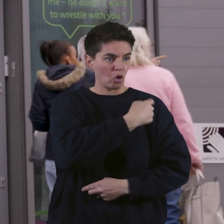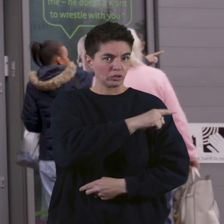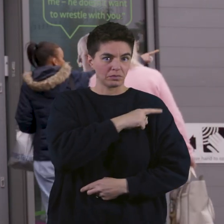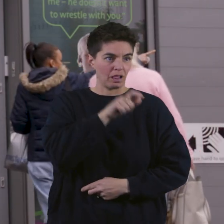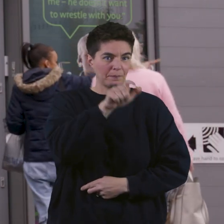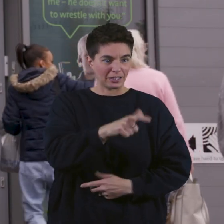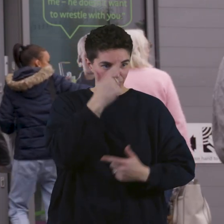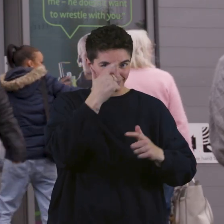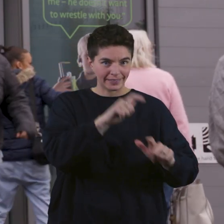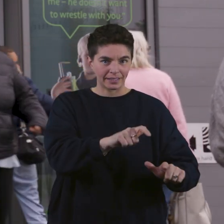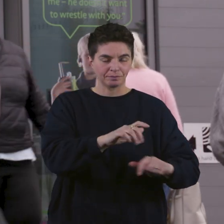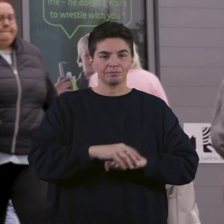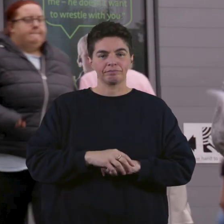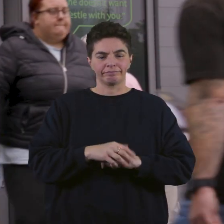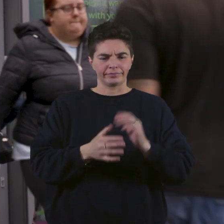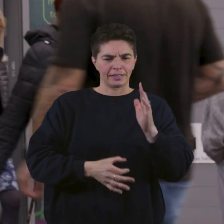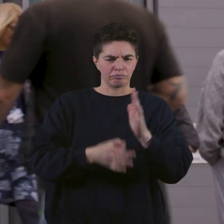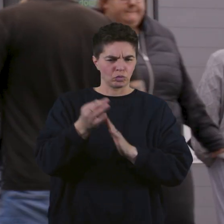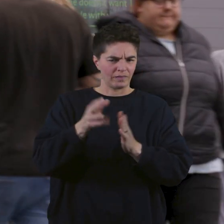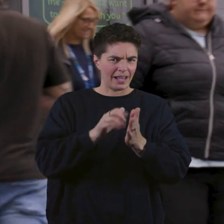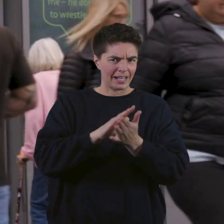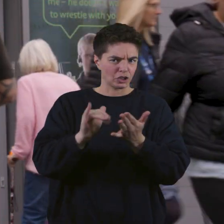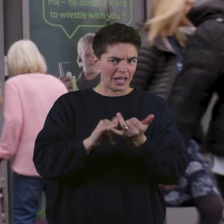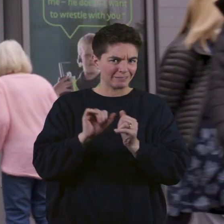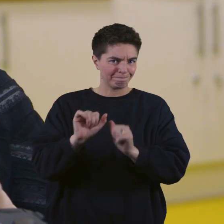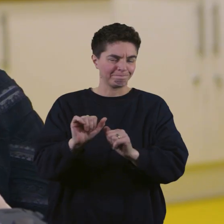It improves how the NHS works.